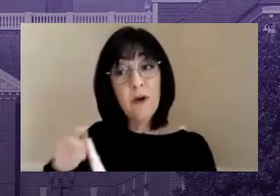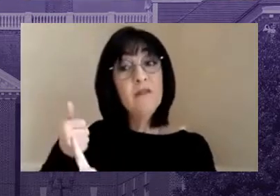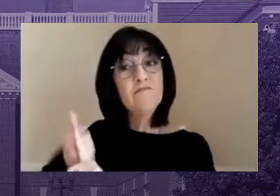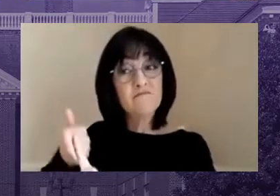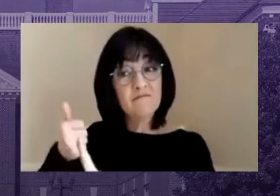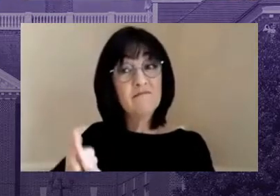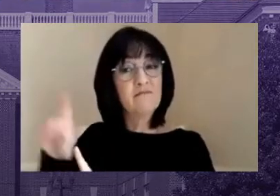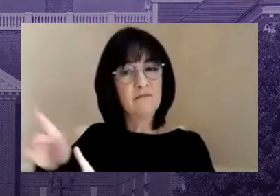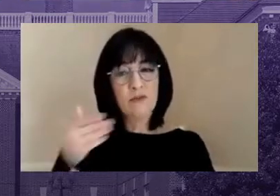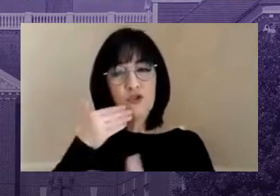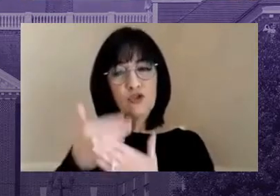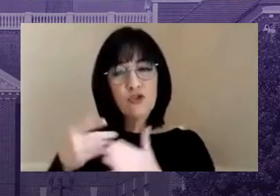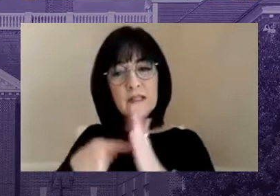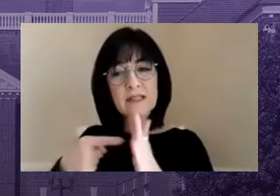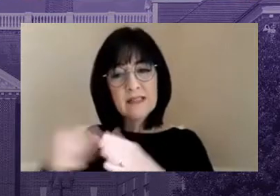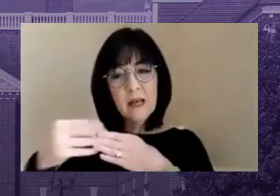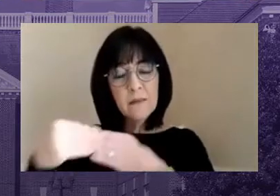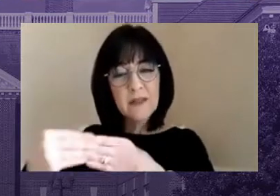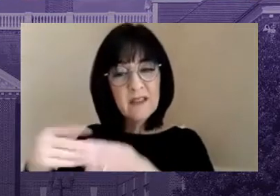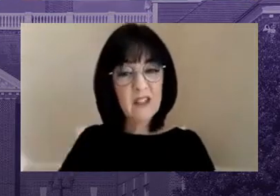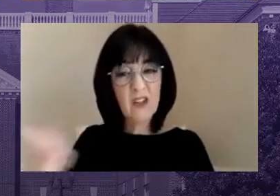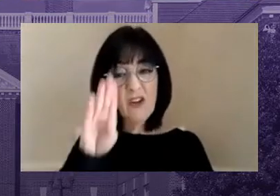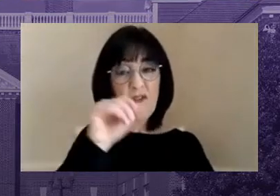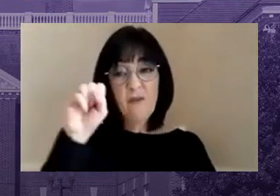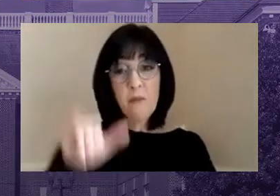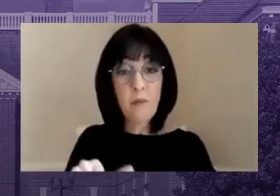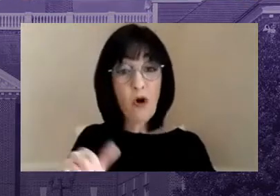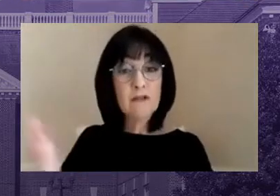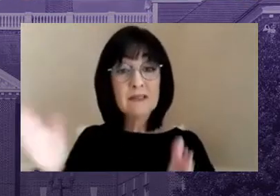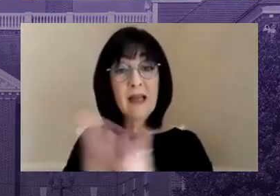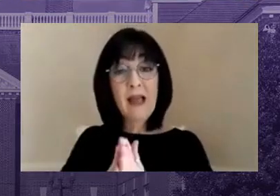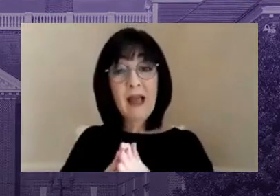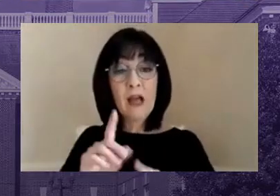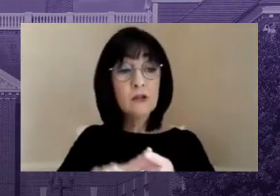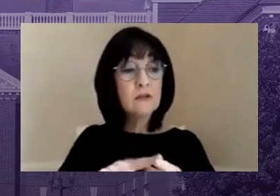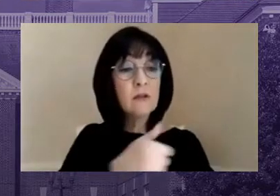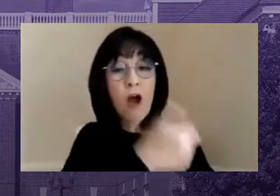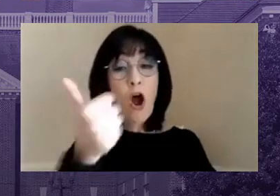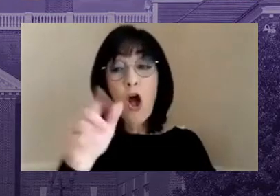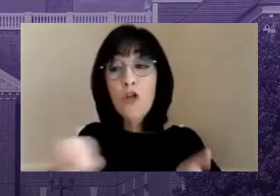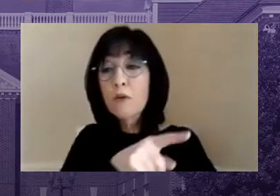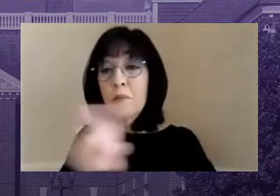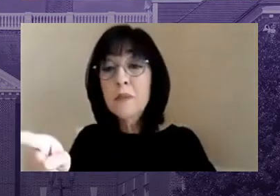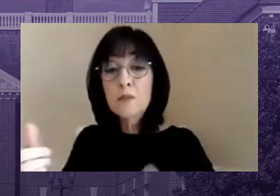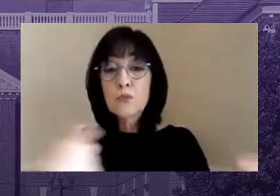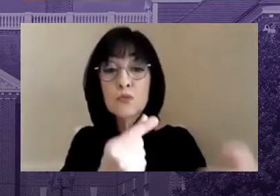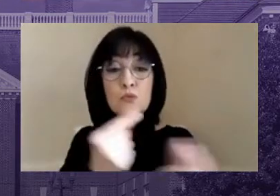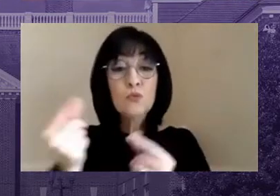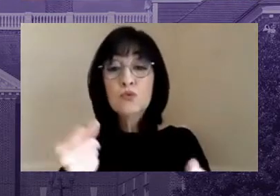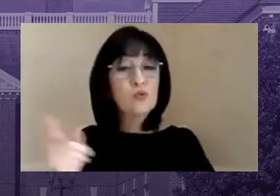She wasn't bossy. She never asked others to do what she wouldn't be willing to do herself. She